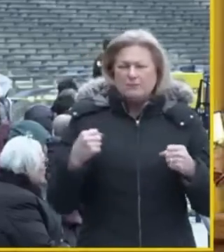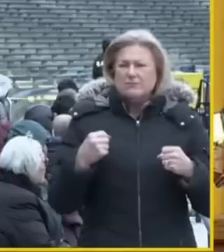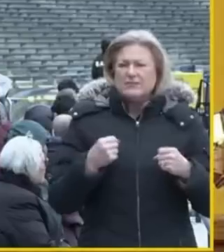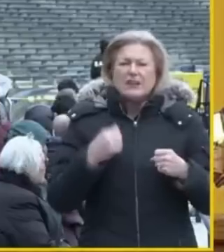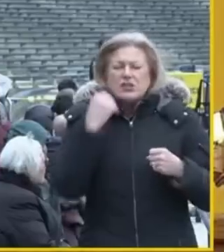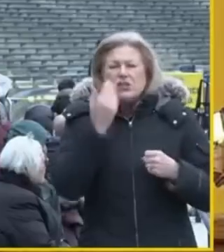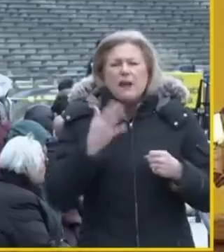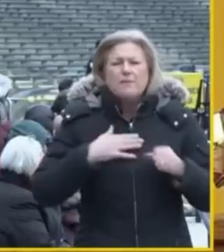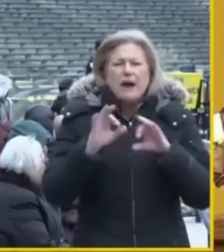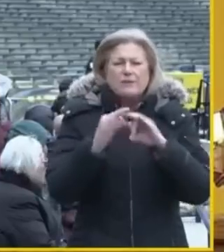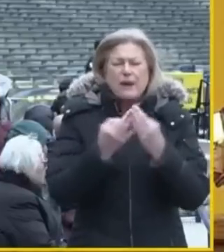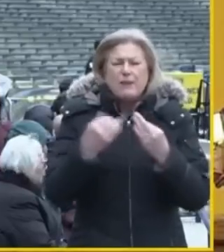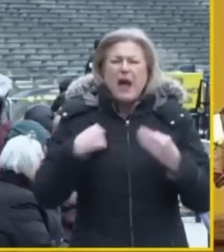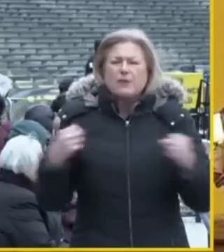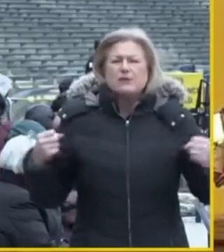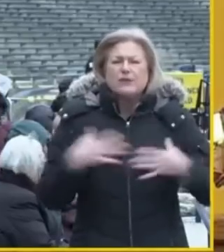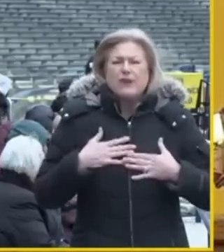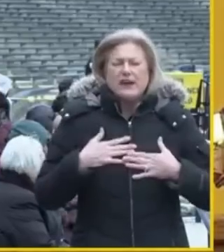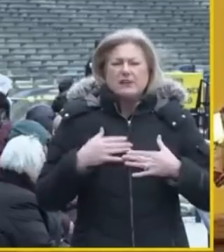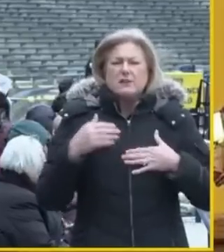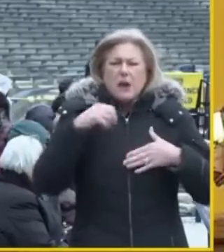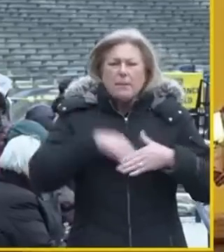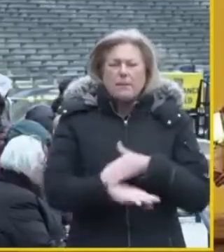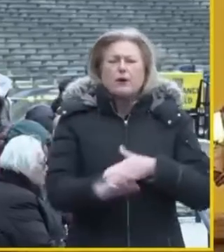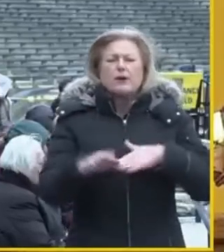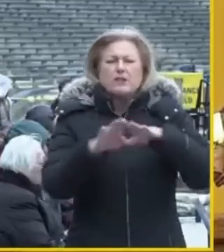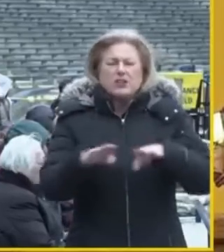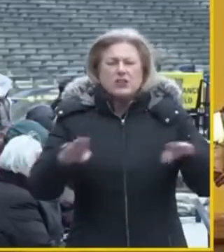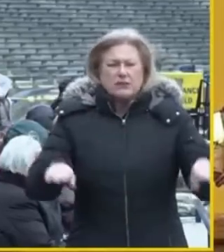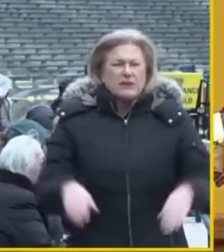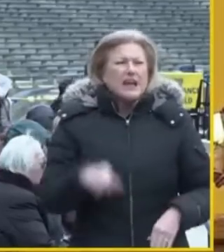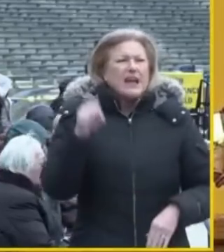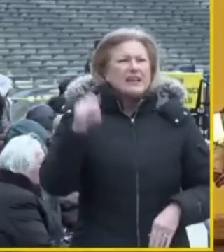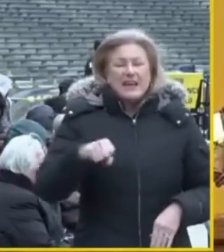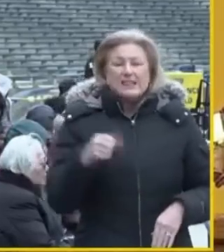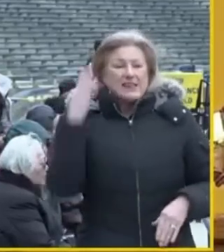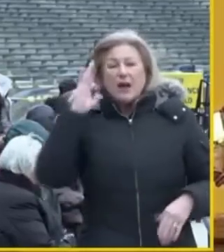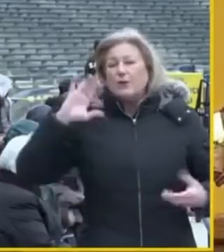I was afraid to have children sure I would mess them up.